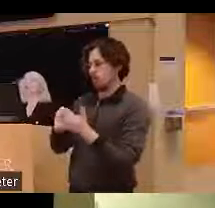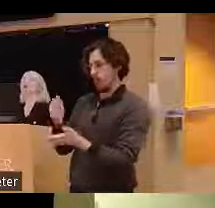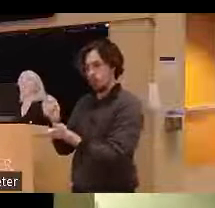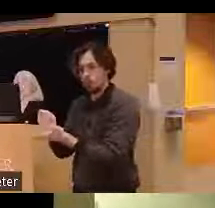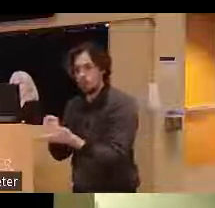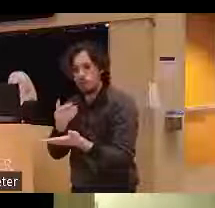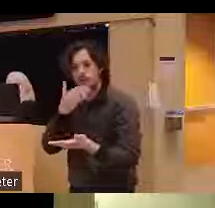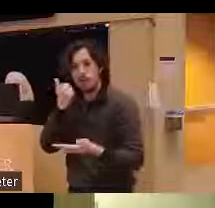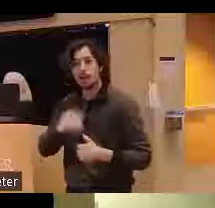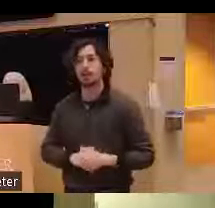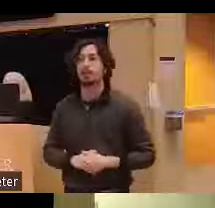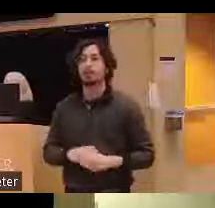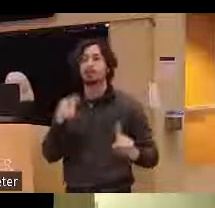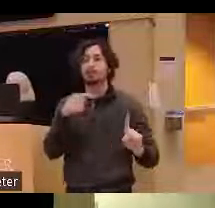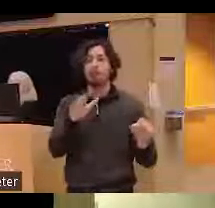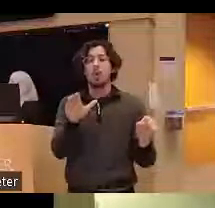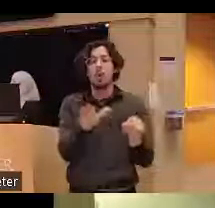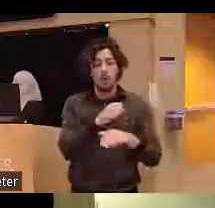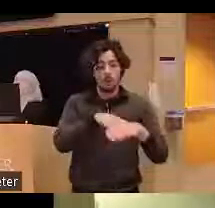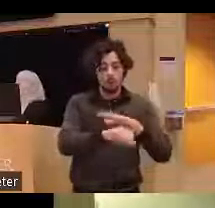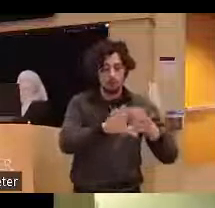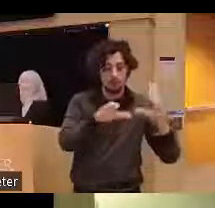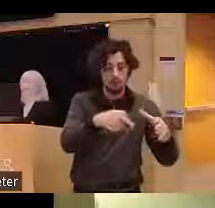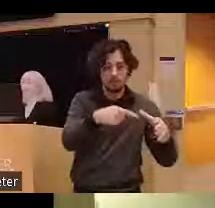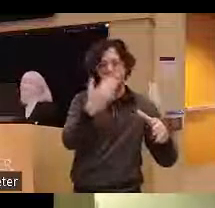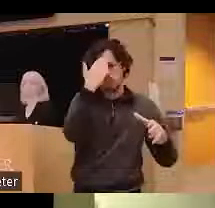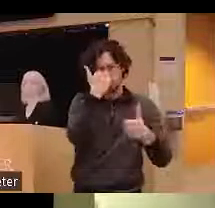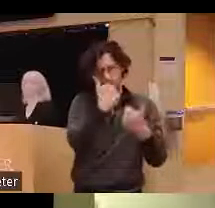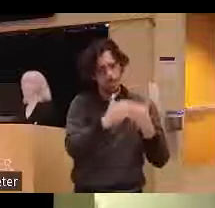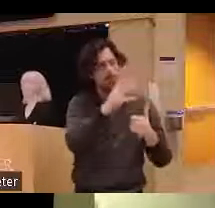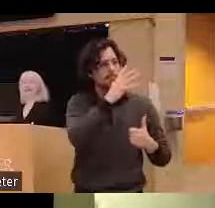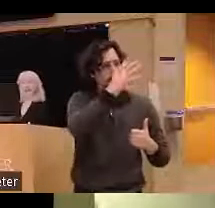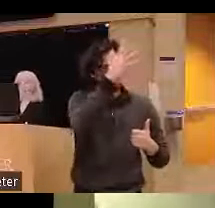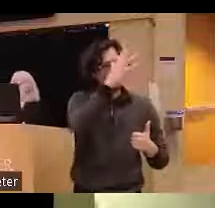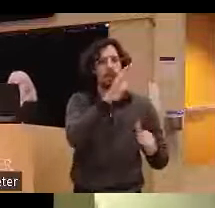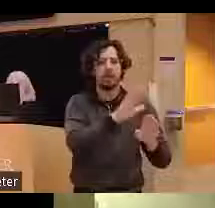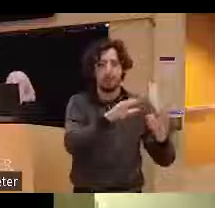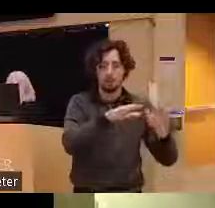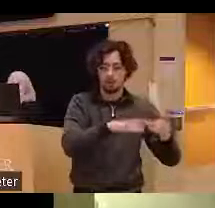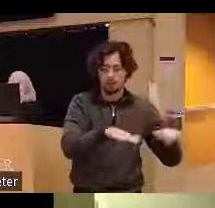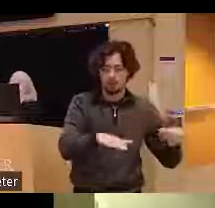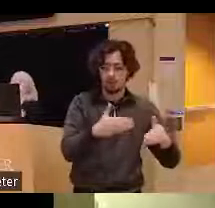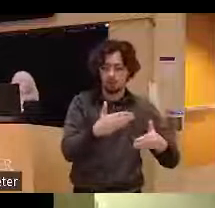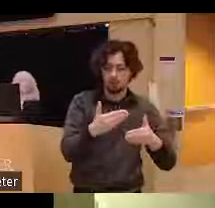the whole Birth Cohort where we knew each parent and offsprings psychiatric history and then look